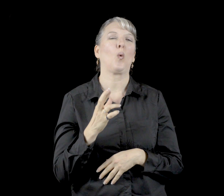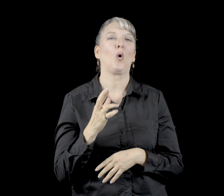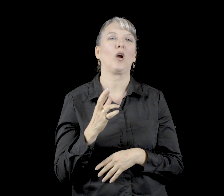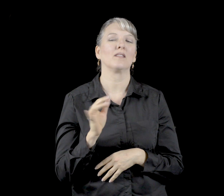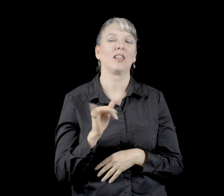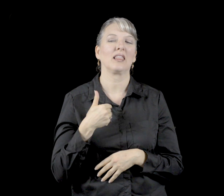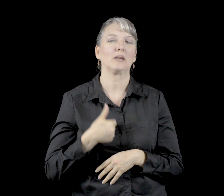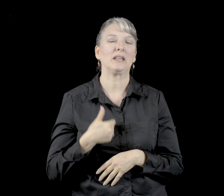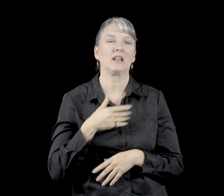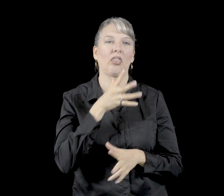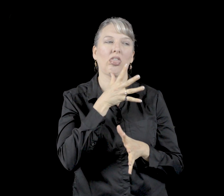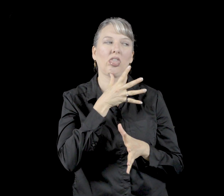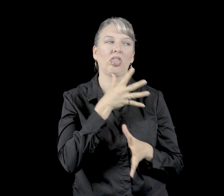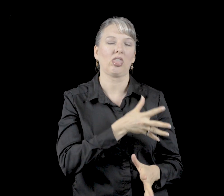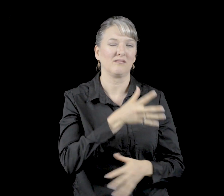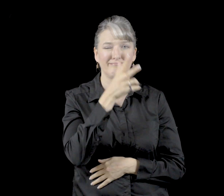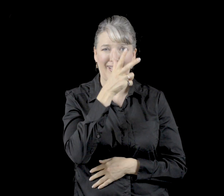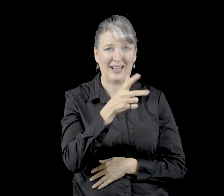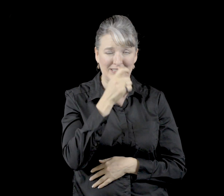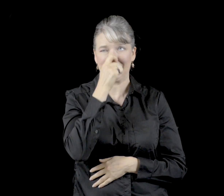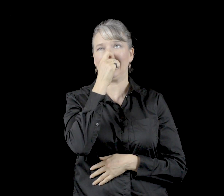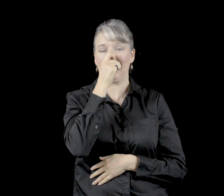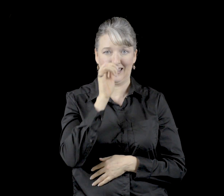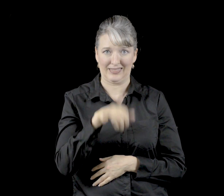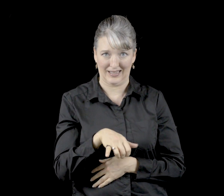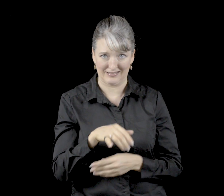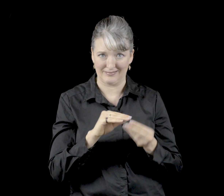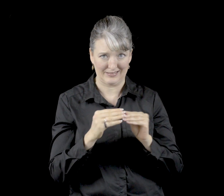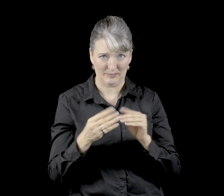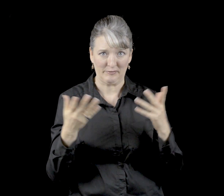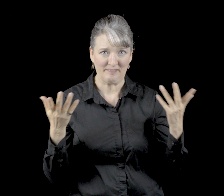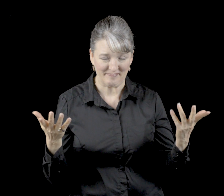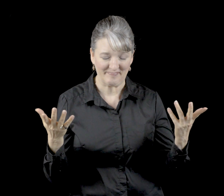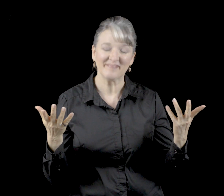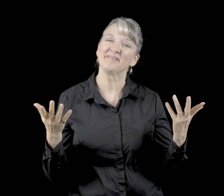Or like me loath it, are lousy with it and just plain stink at math.